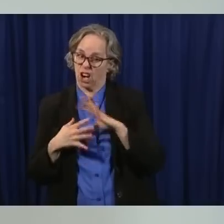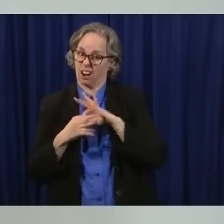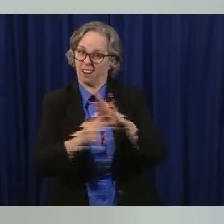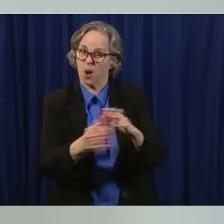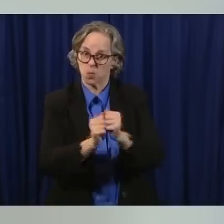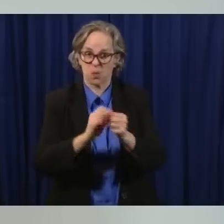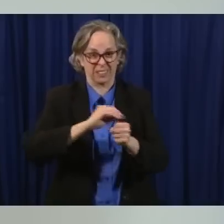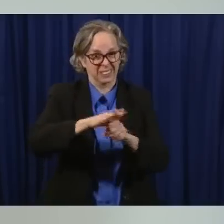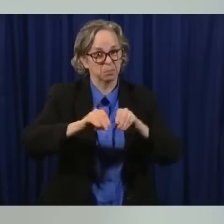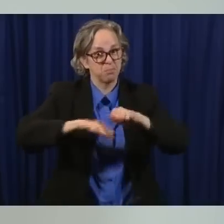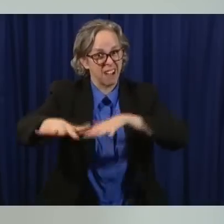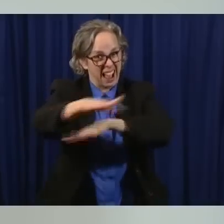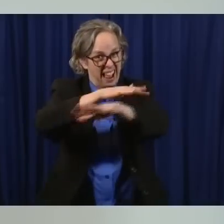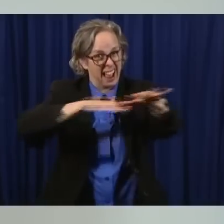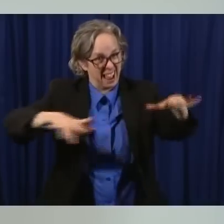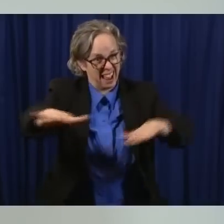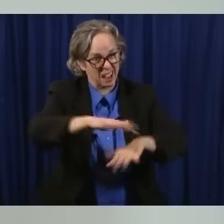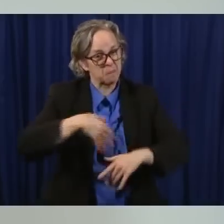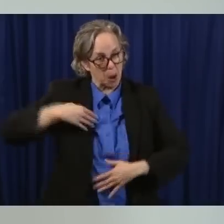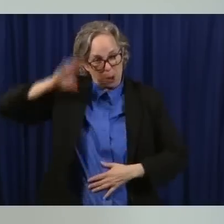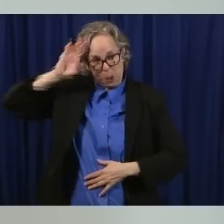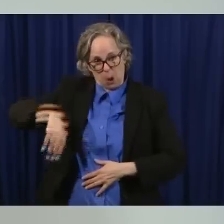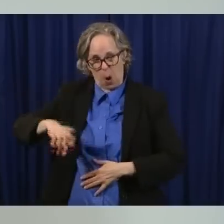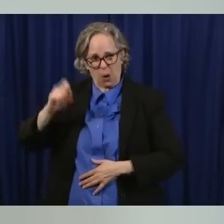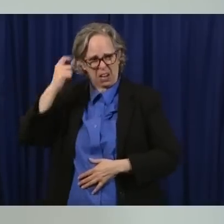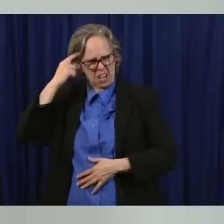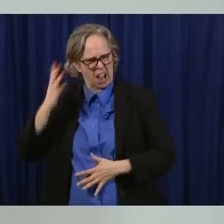THROUGHOUT 2020. AND DR. ACTON HAS BEEN VERY ARTICULATE IN EXPRESSING THE